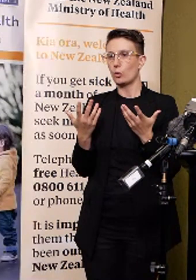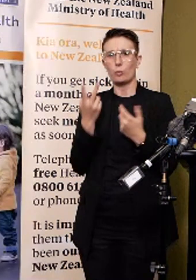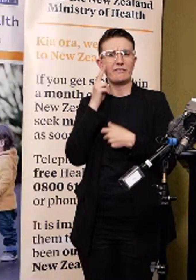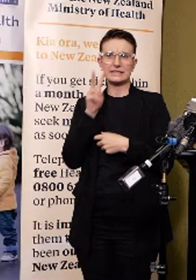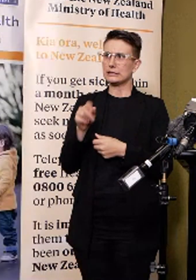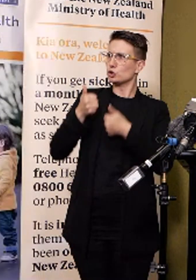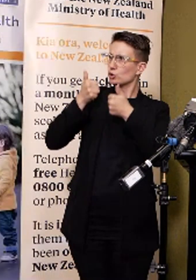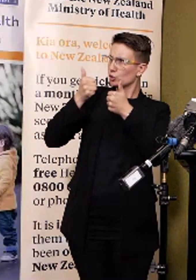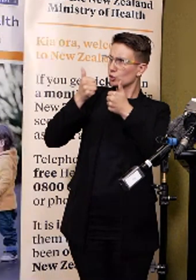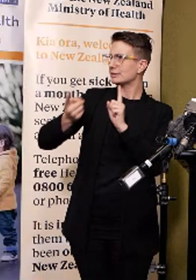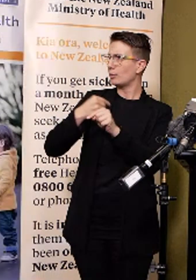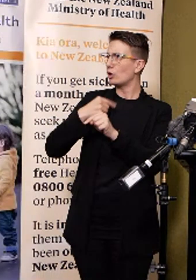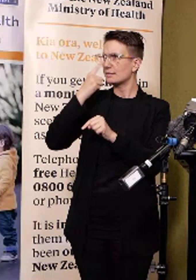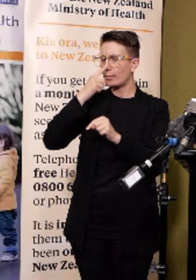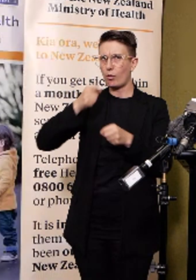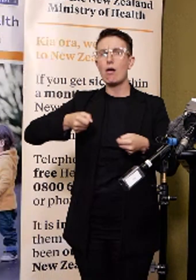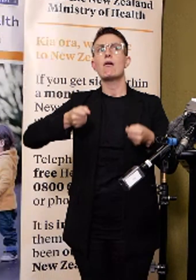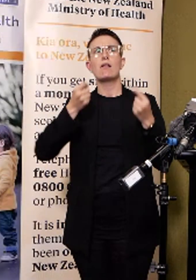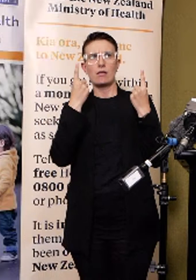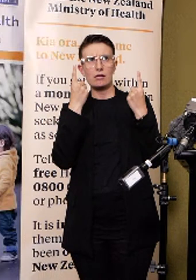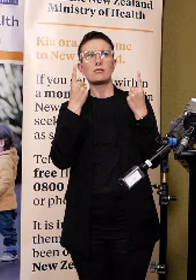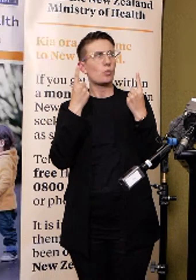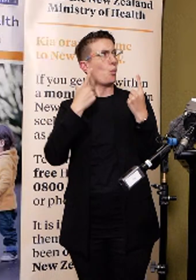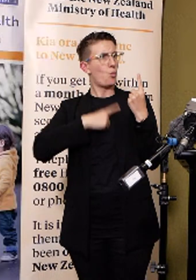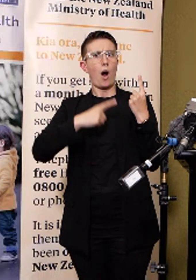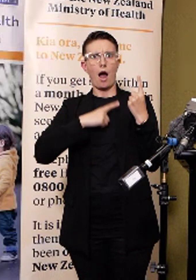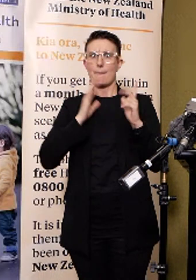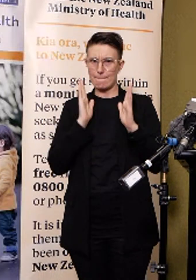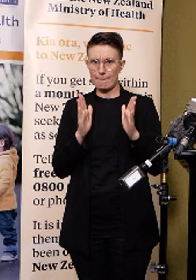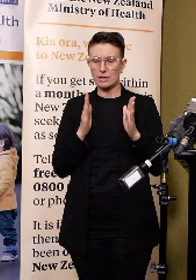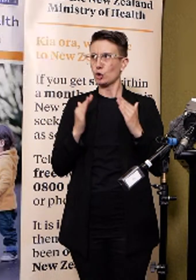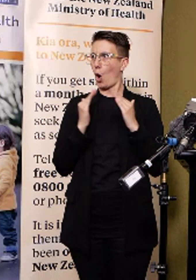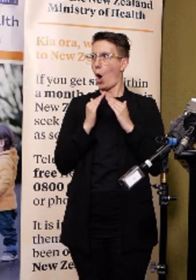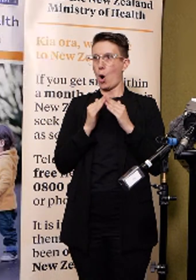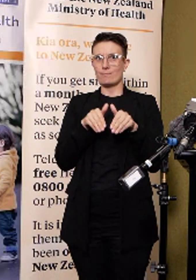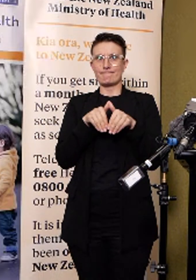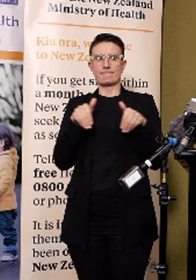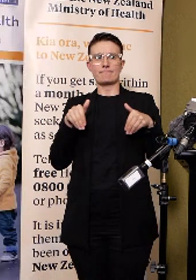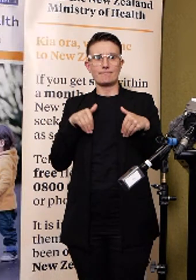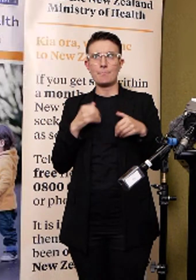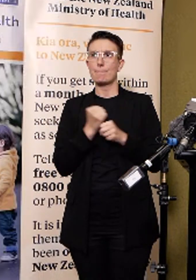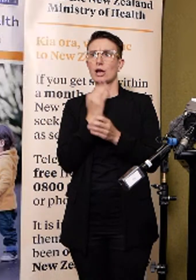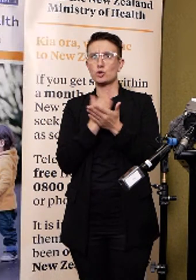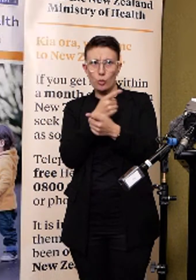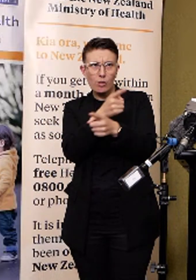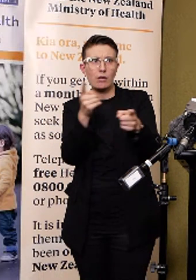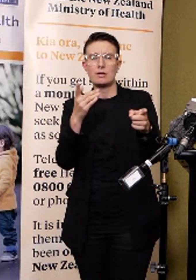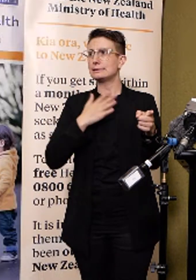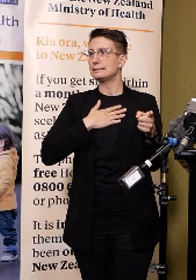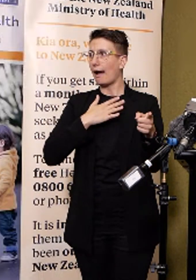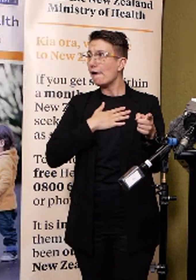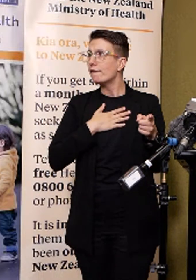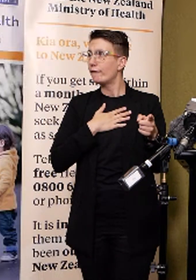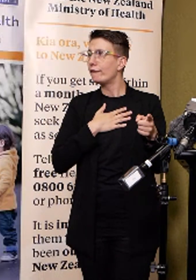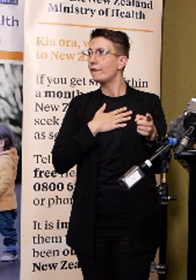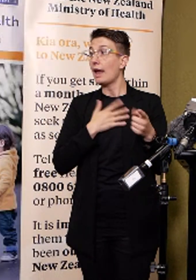I think people understand the rationale. I think employers understand the need for us to do this. And what we are trying to avoid here